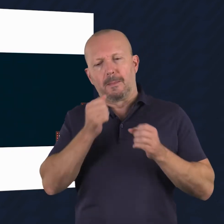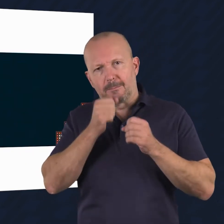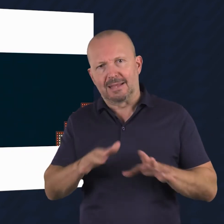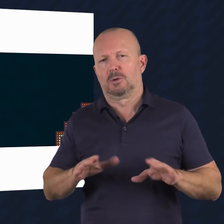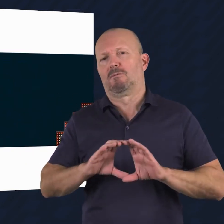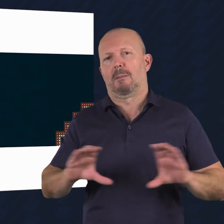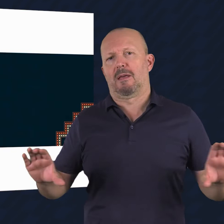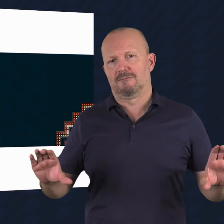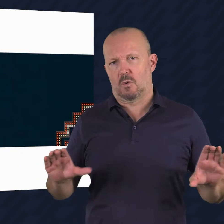and blessing of our platform.